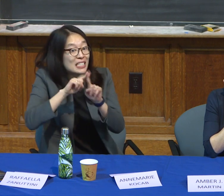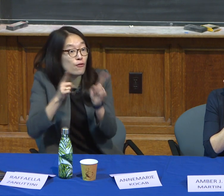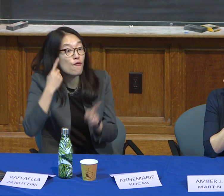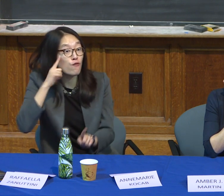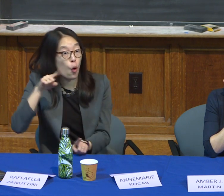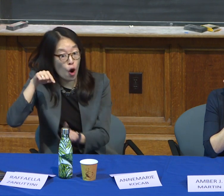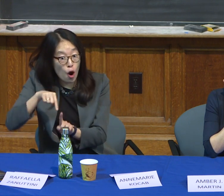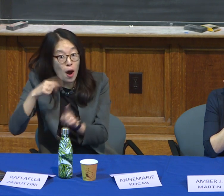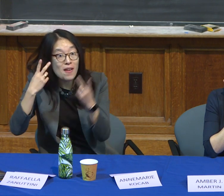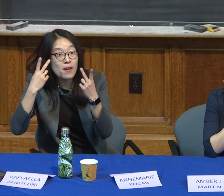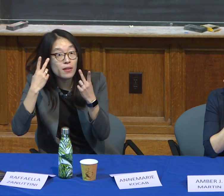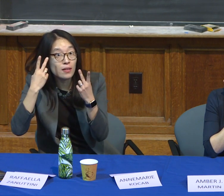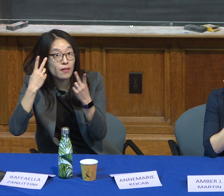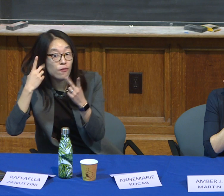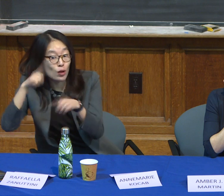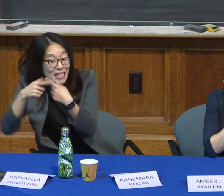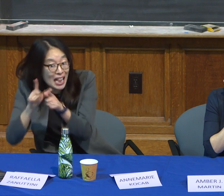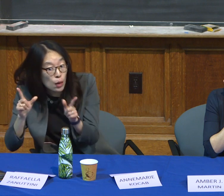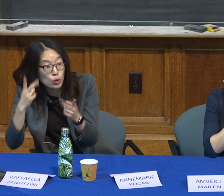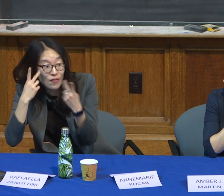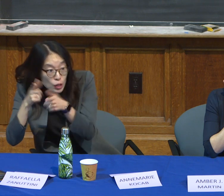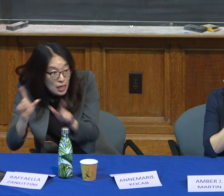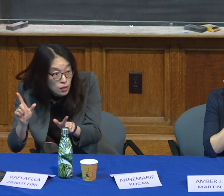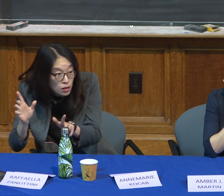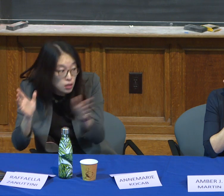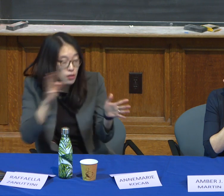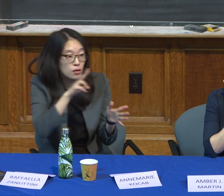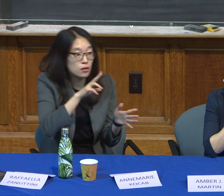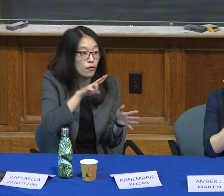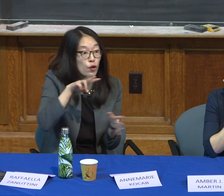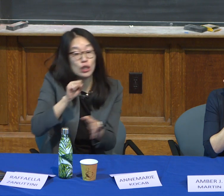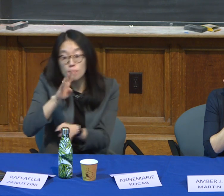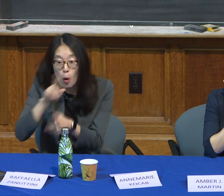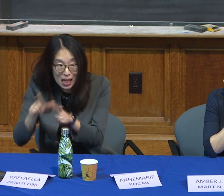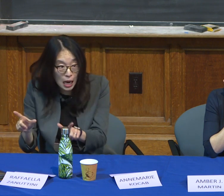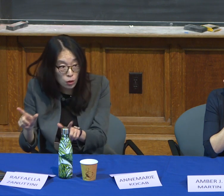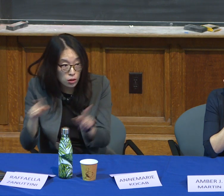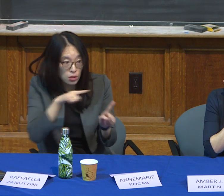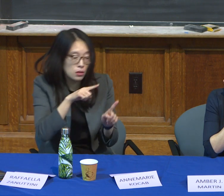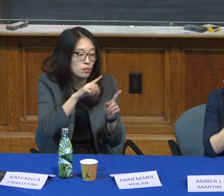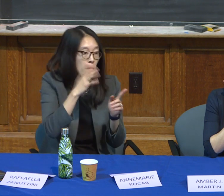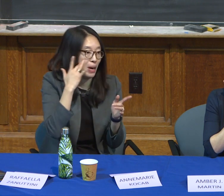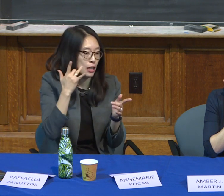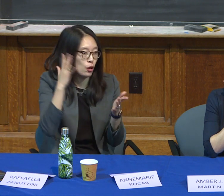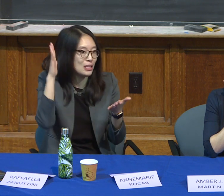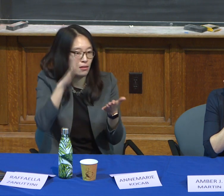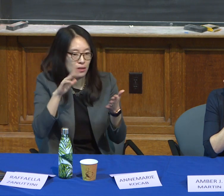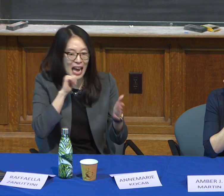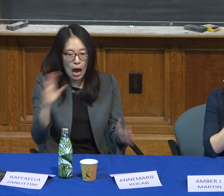So the question is how is it different for Sign Language and visual language users, versus spoken language users?